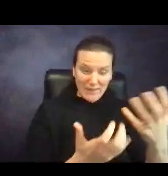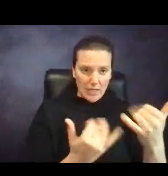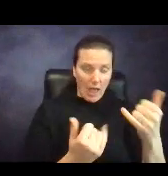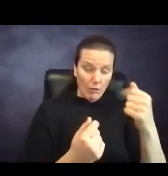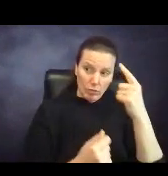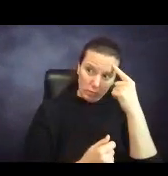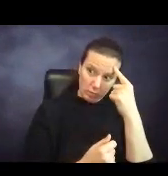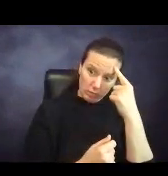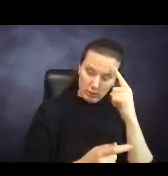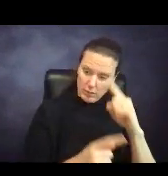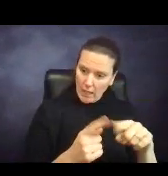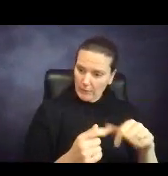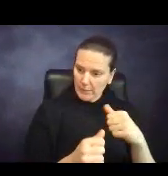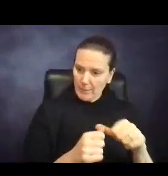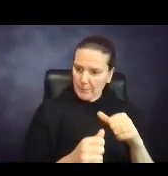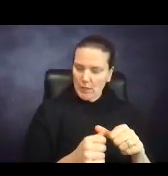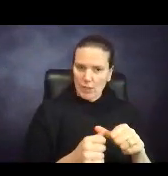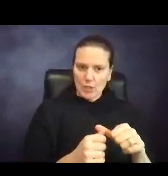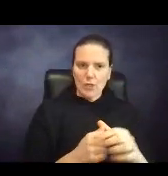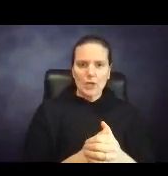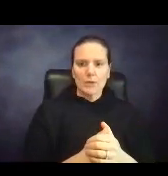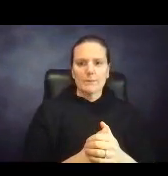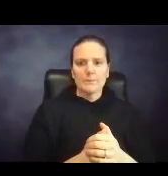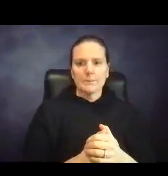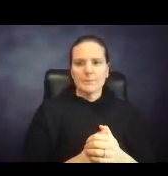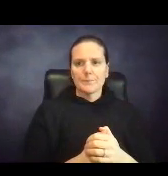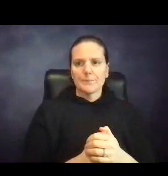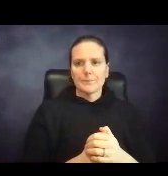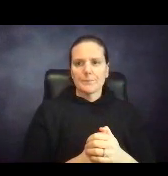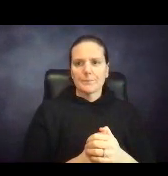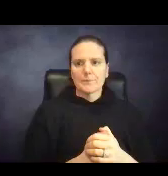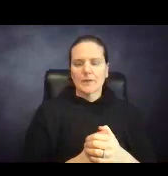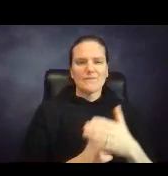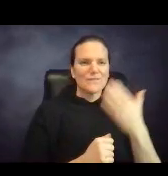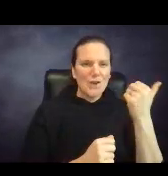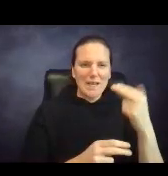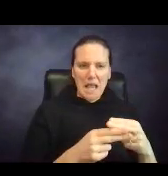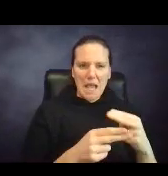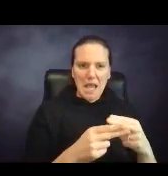I hear that a lot. Instead of like, you know, you don't forgetting people's names or you know, forgetting how to get somewhere